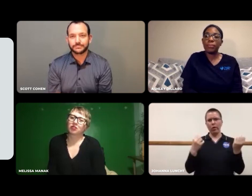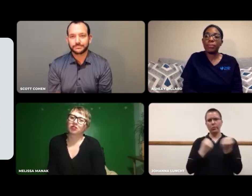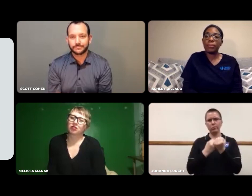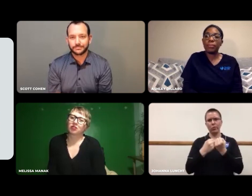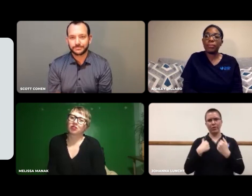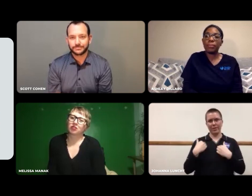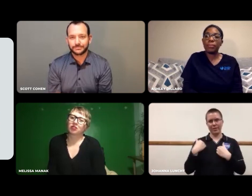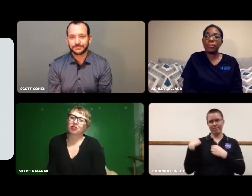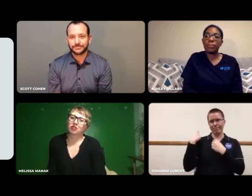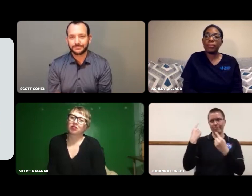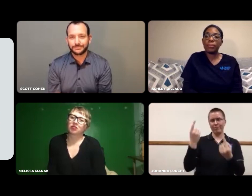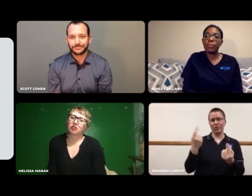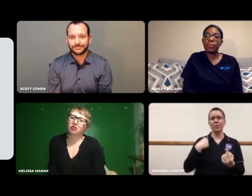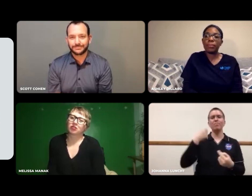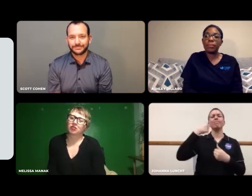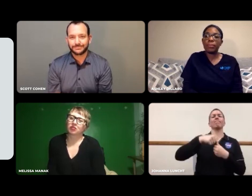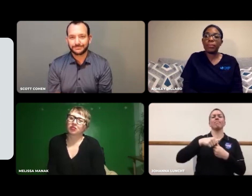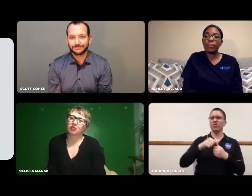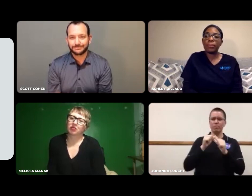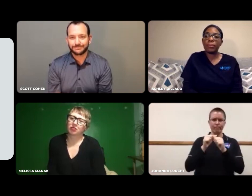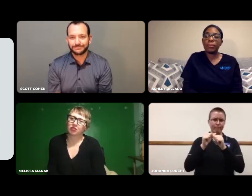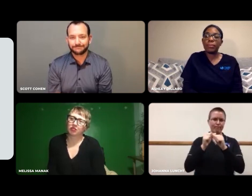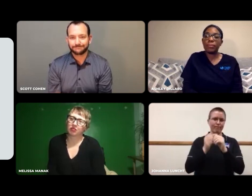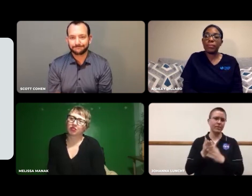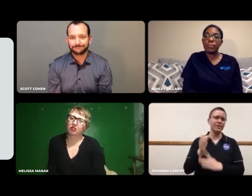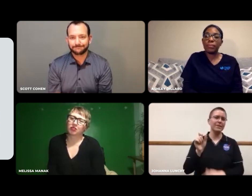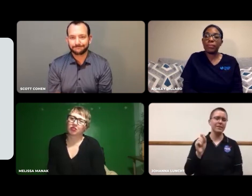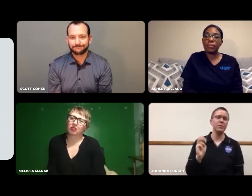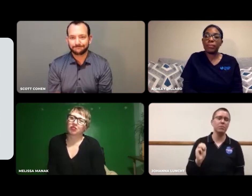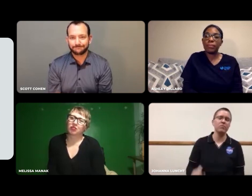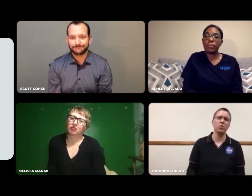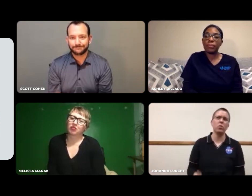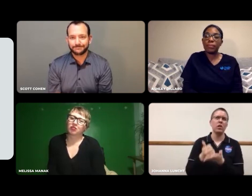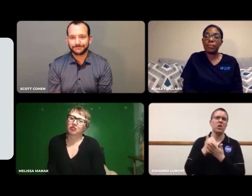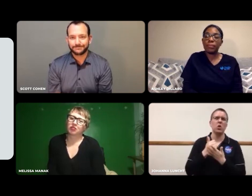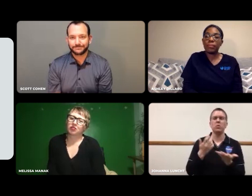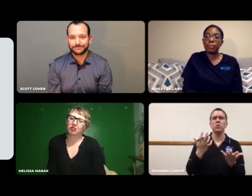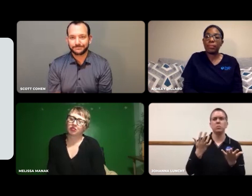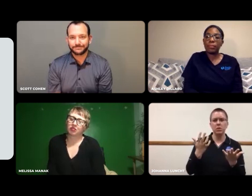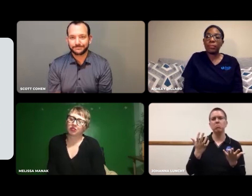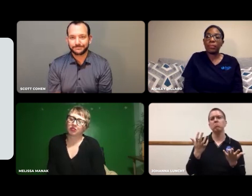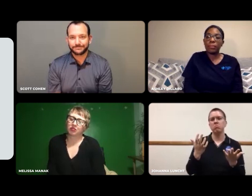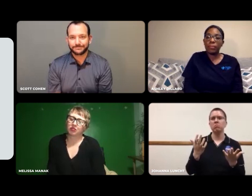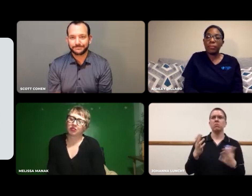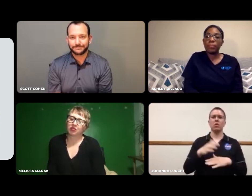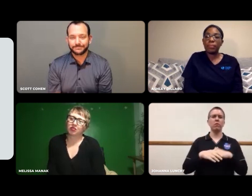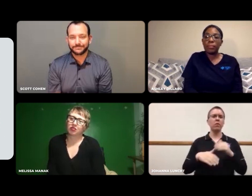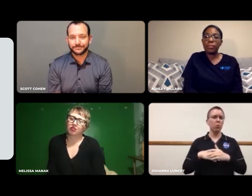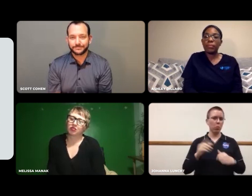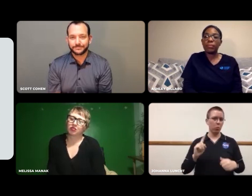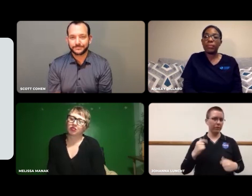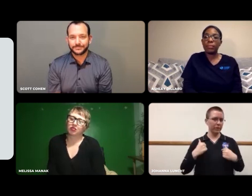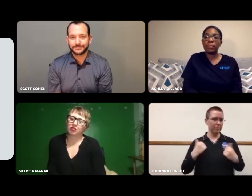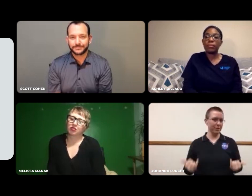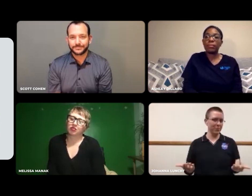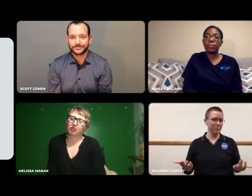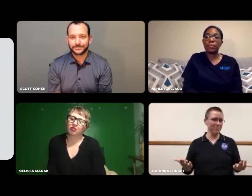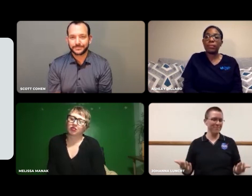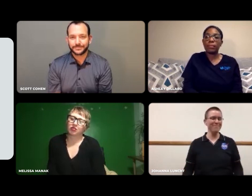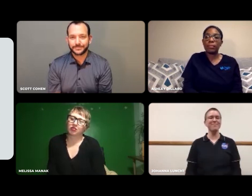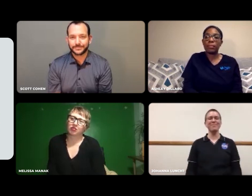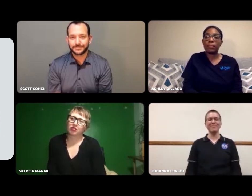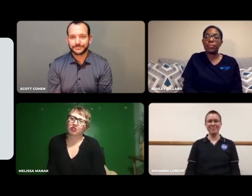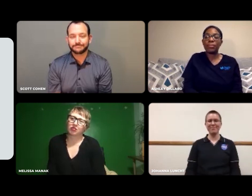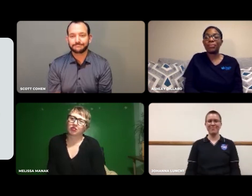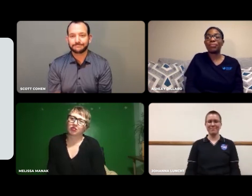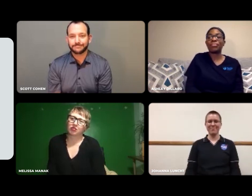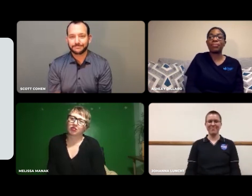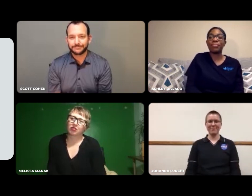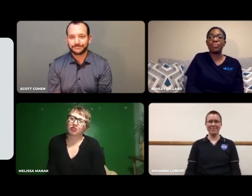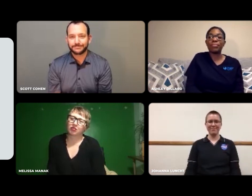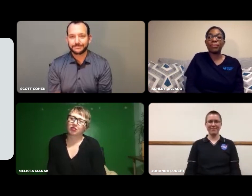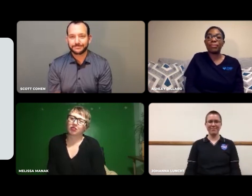It always helped me continue through STEM and to where I am now.